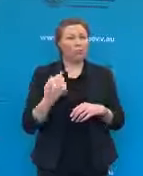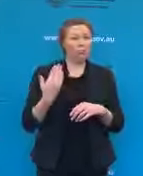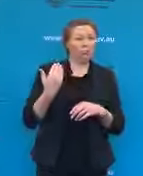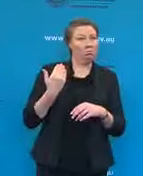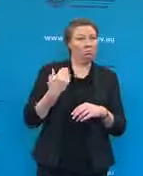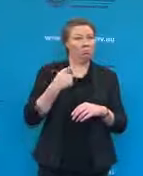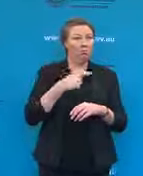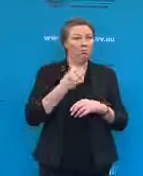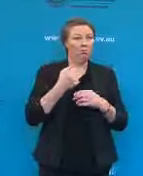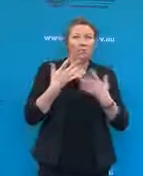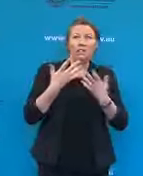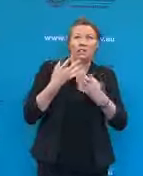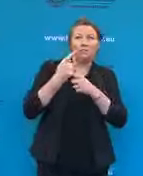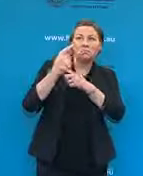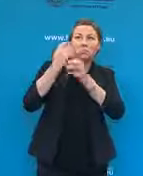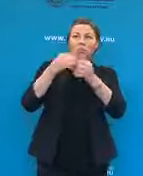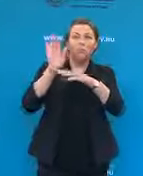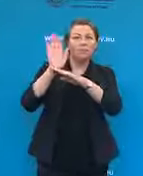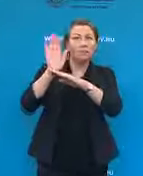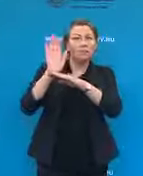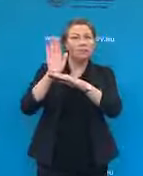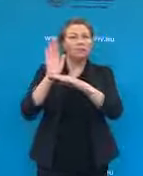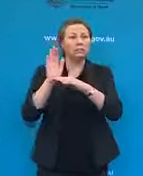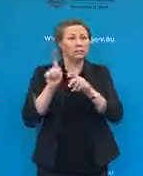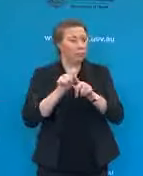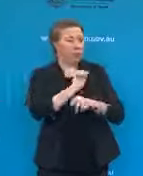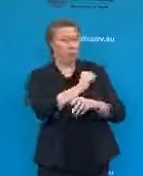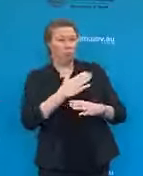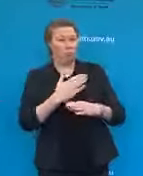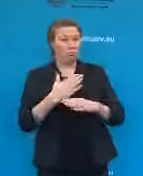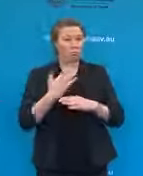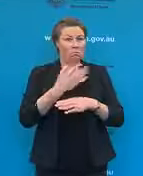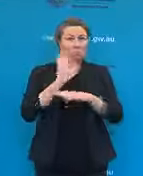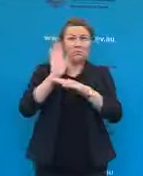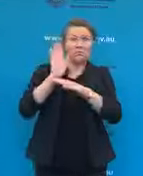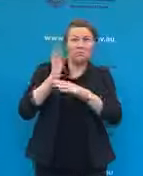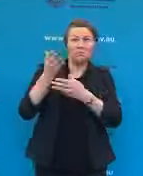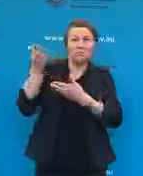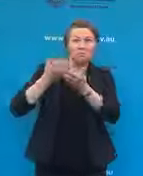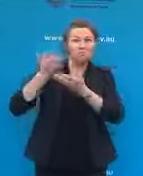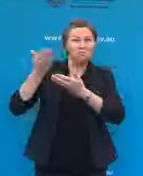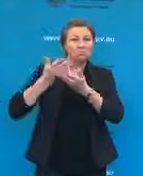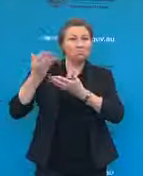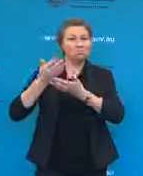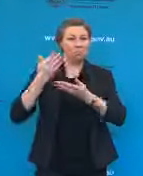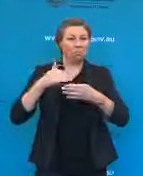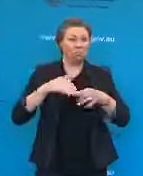can you give us an insight into how Australia is going in comparison with international measures?